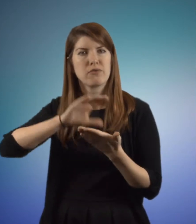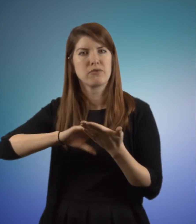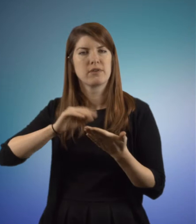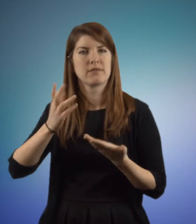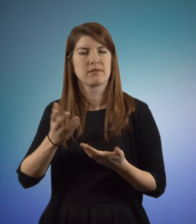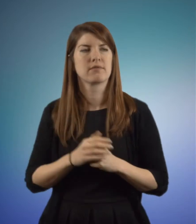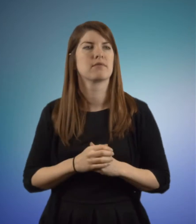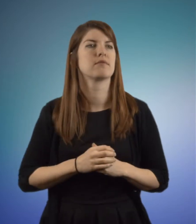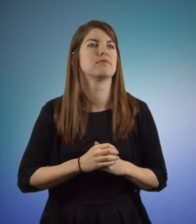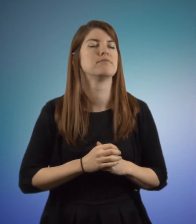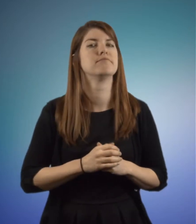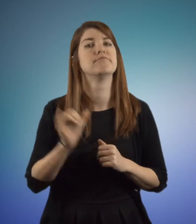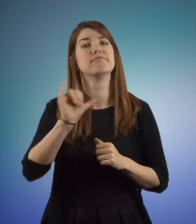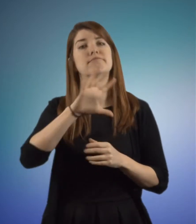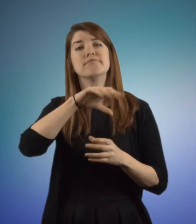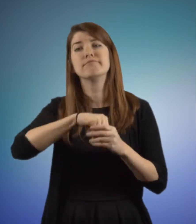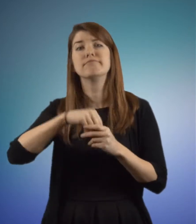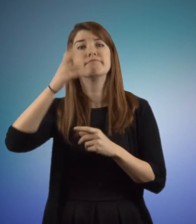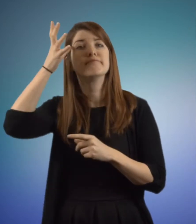It also includes parent and family perspectives.